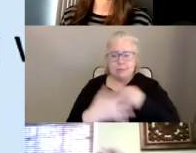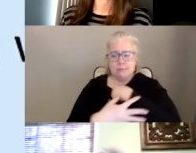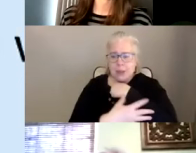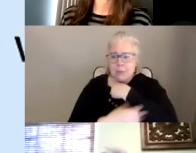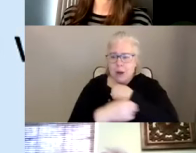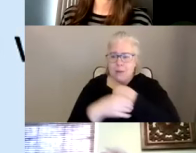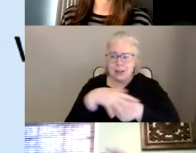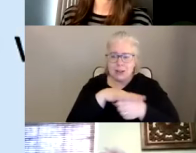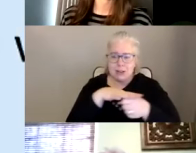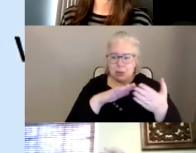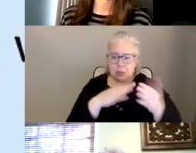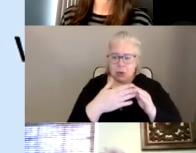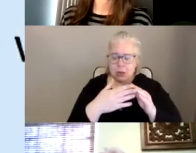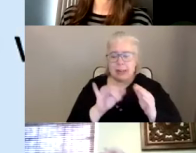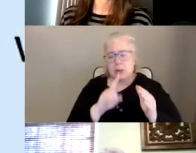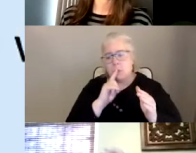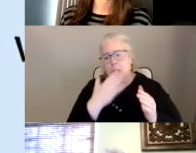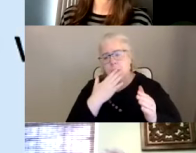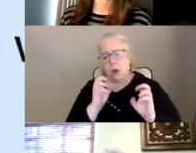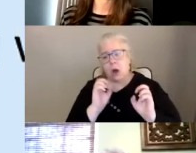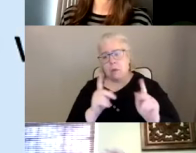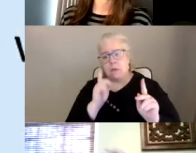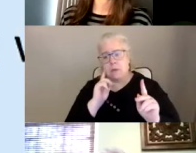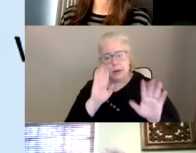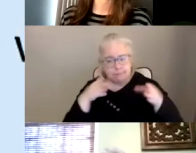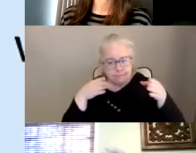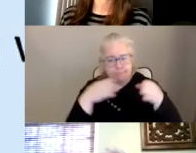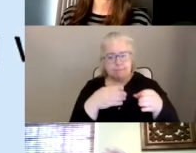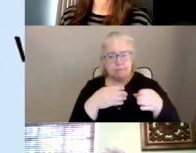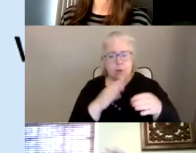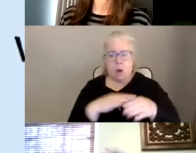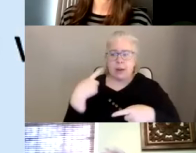Then that can be a really good opportunity for me to target the Spanish speaking population